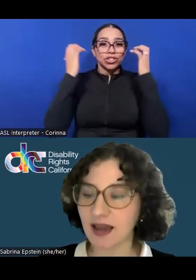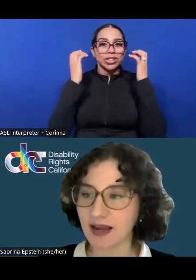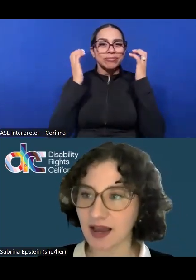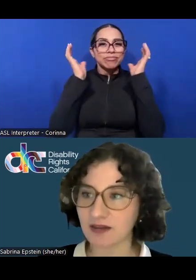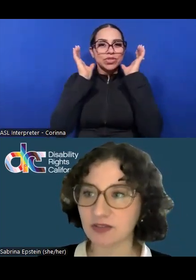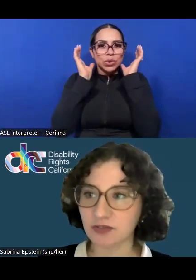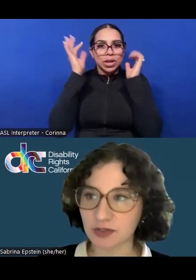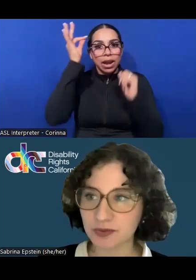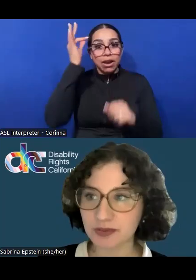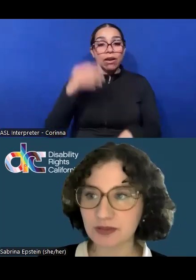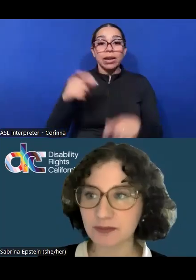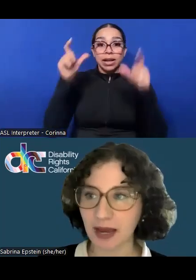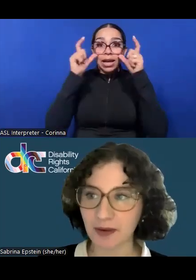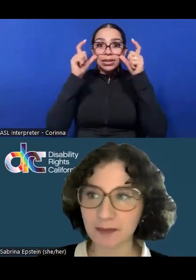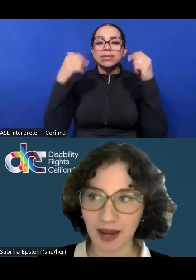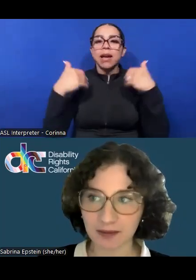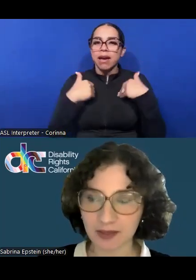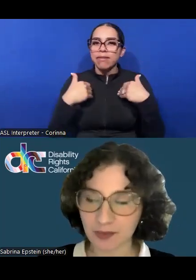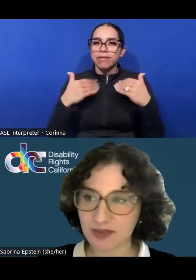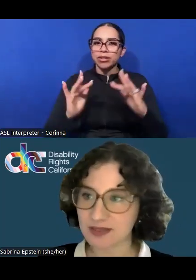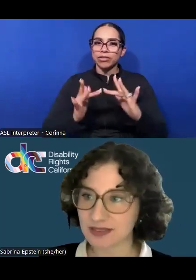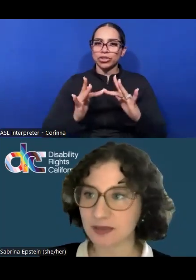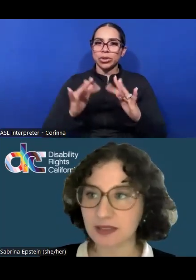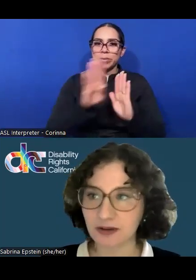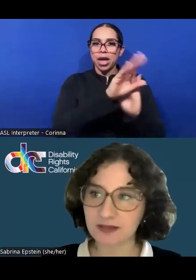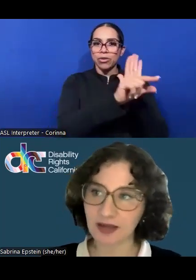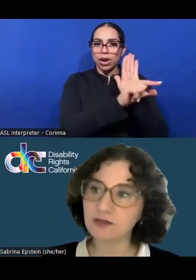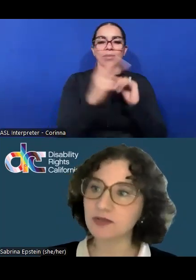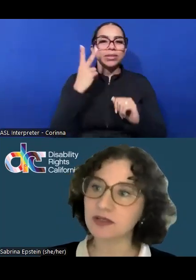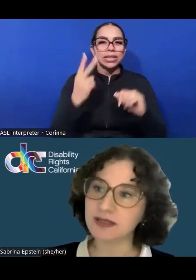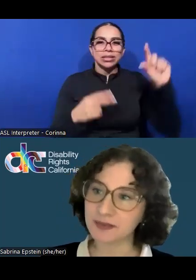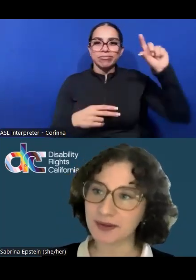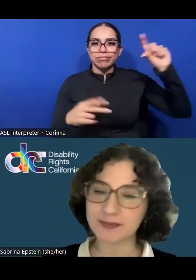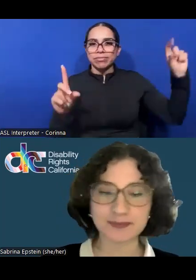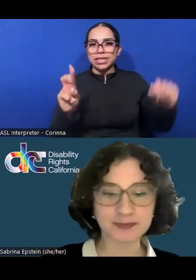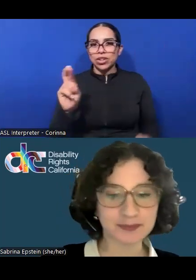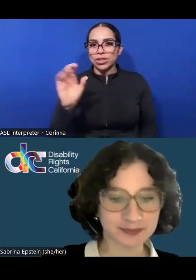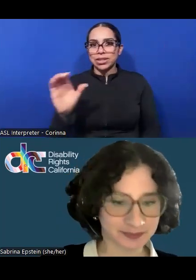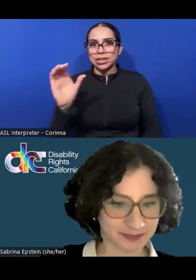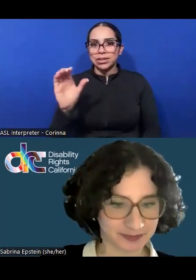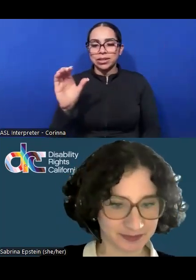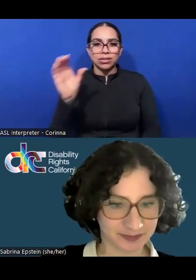and I have a virtual background behind me with the Disability Rights California logo.